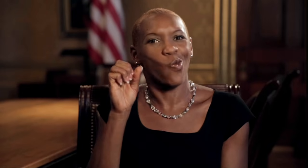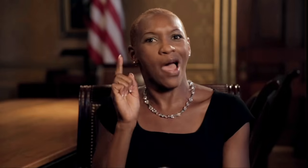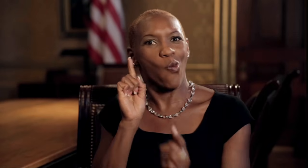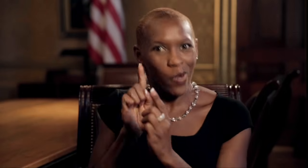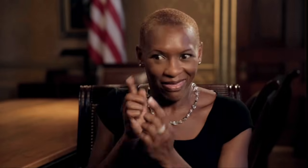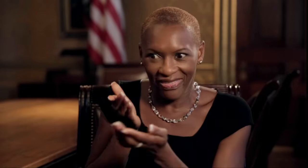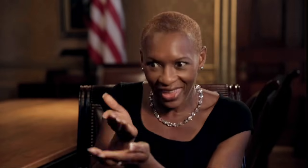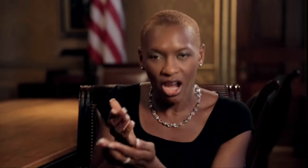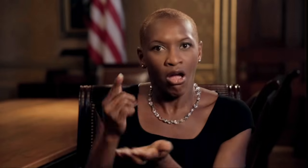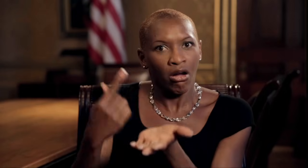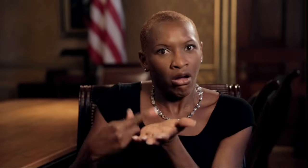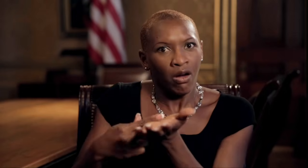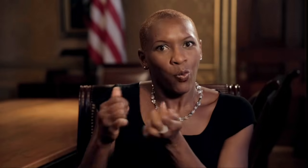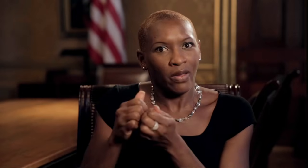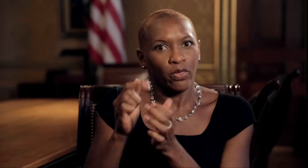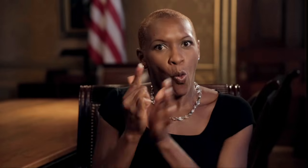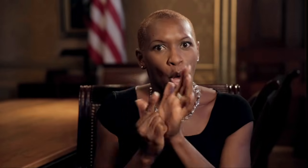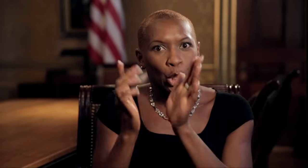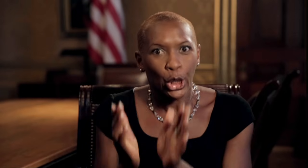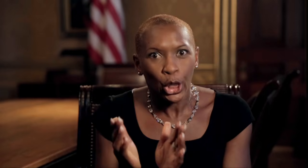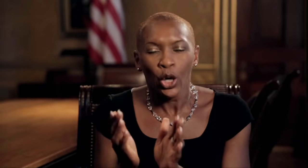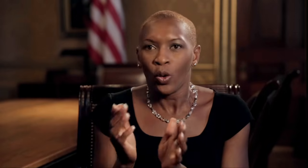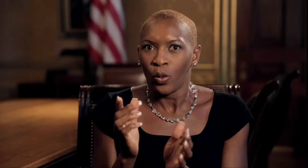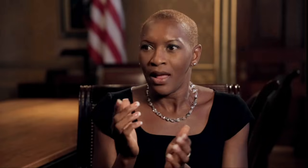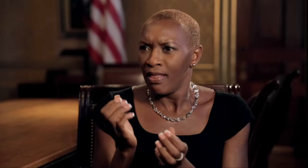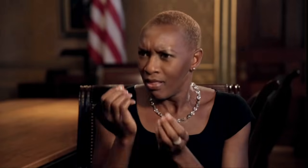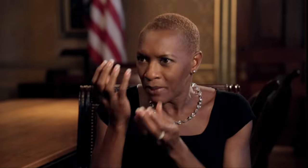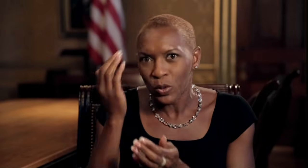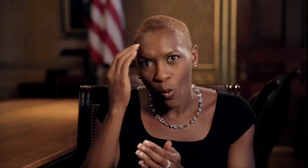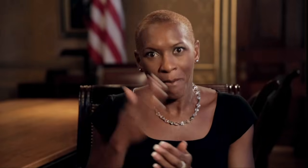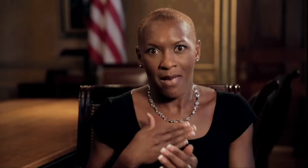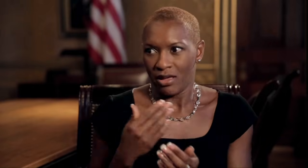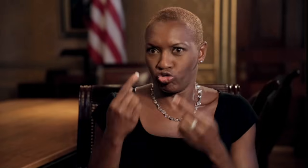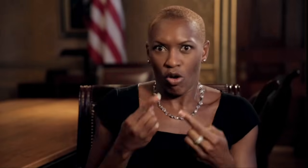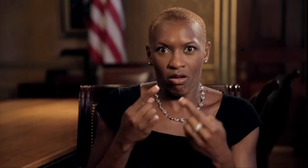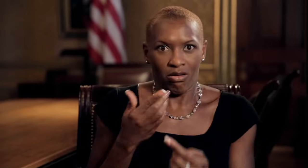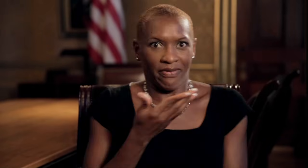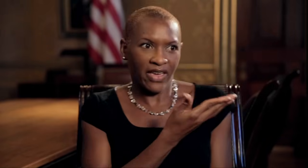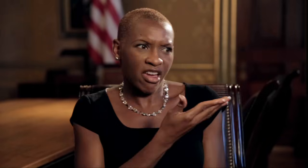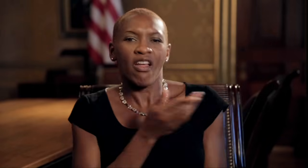So I went there, talked with the lawyer, and told them of my struggle there.